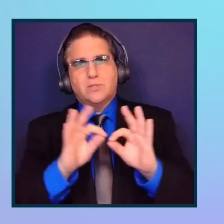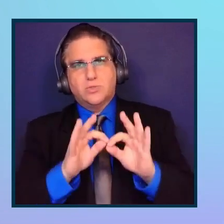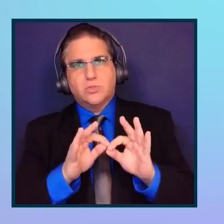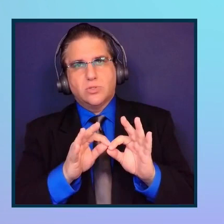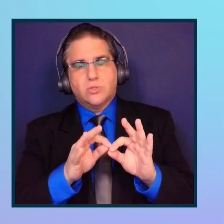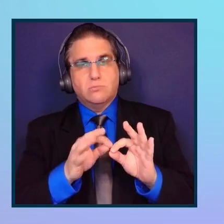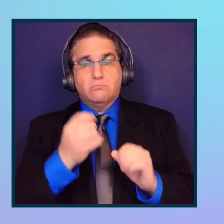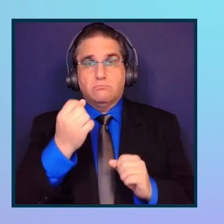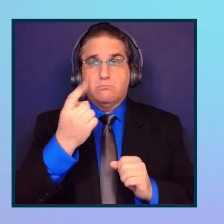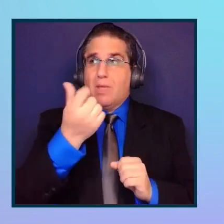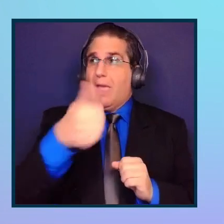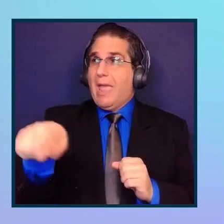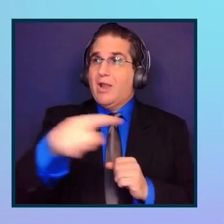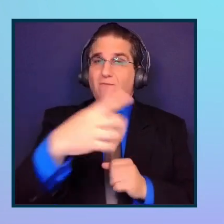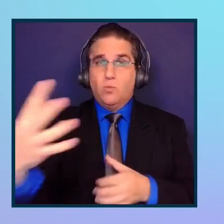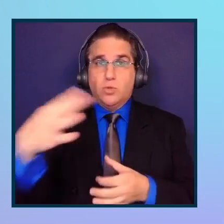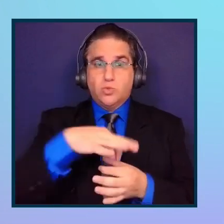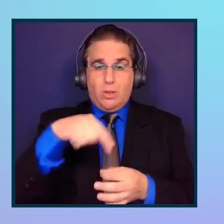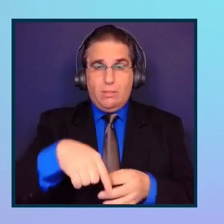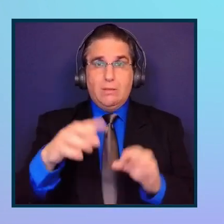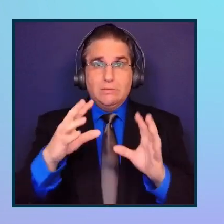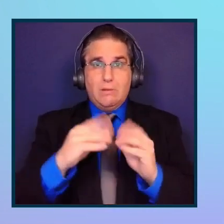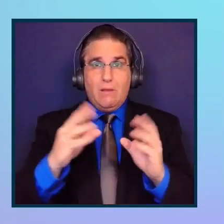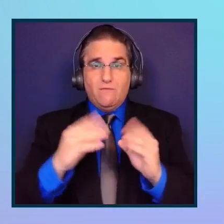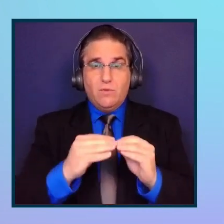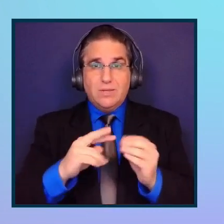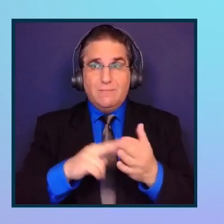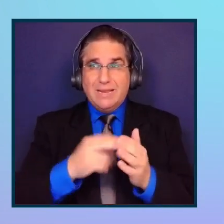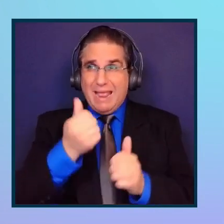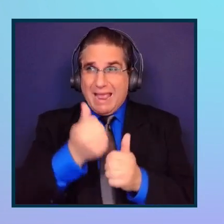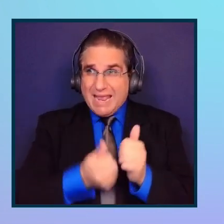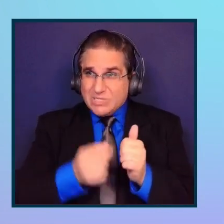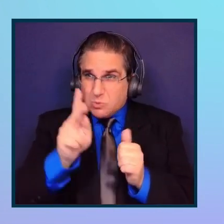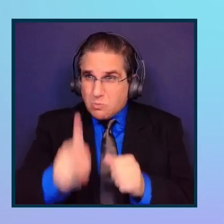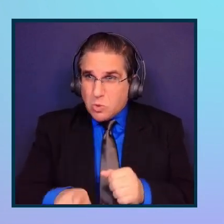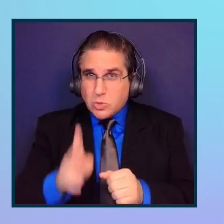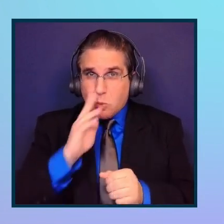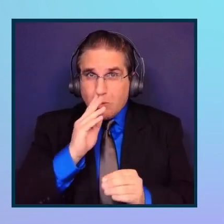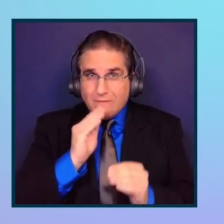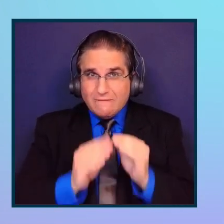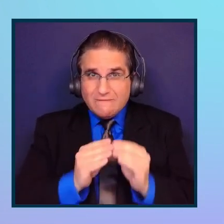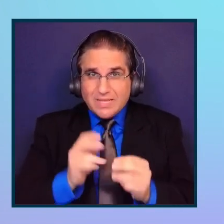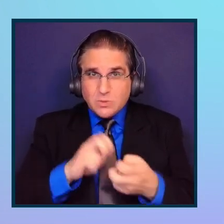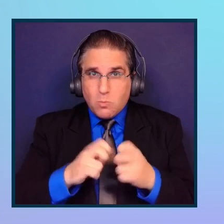is single handedly going to fix any of the problems that we are talking about. What we were talking about instead